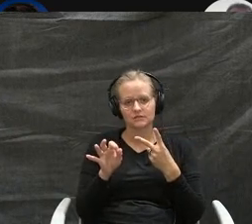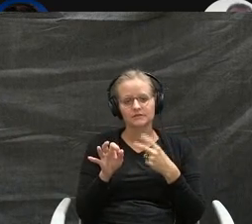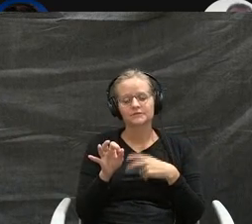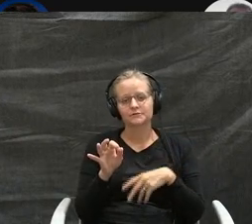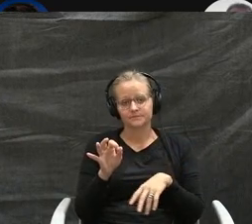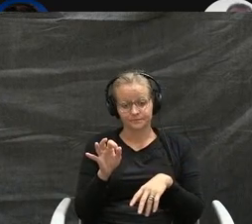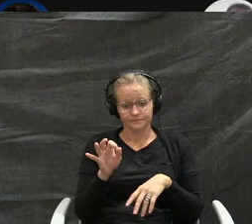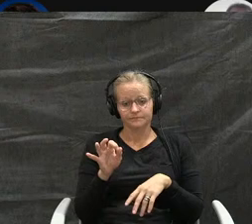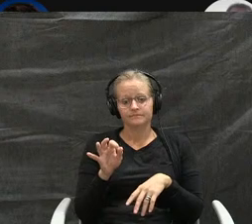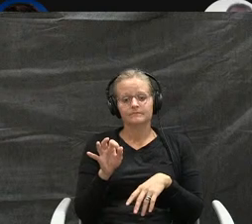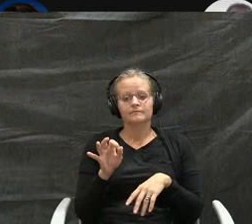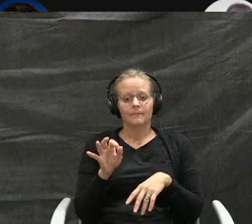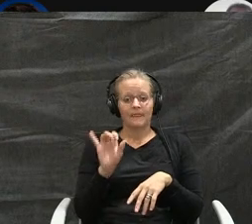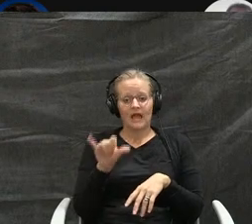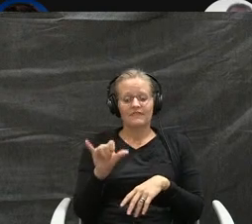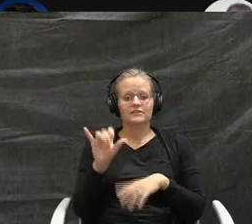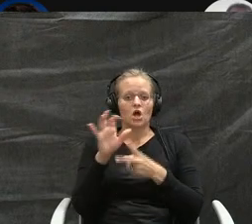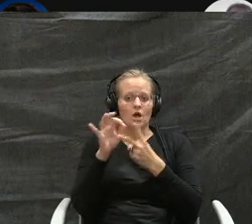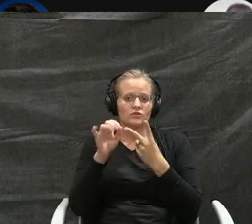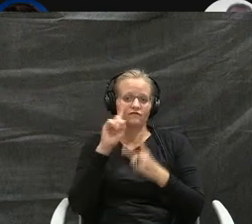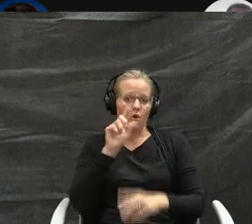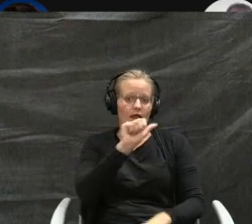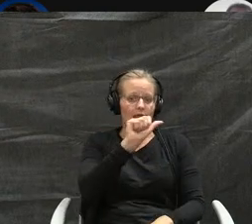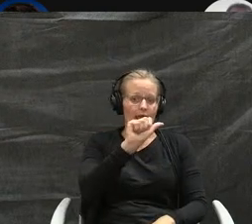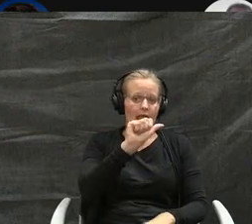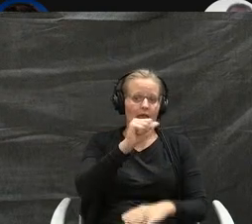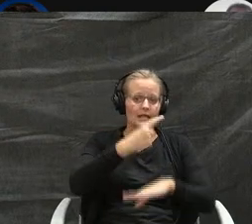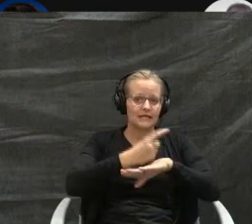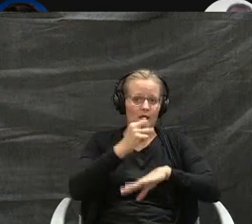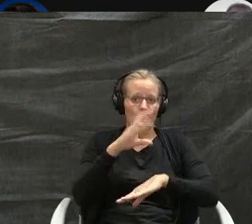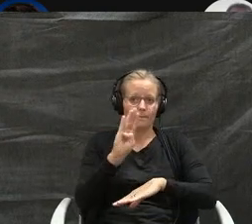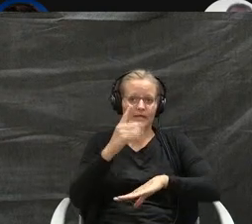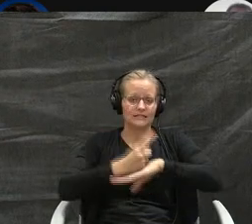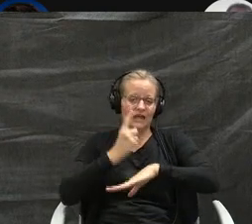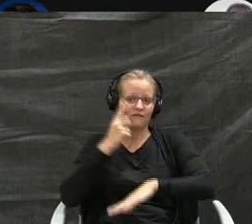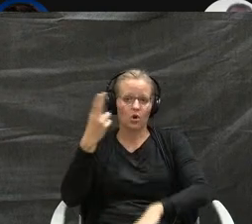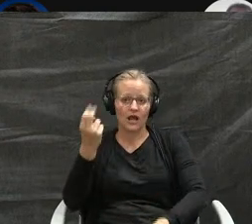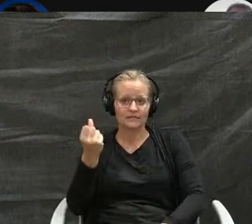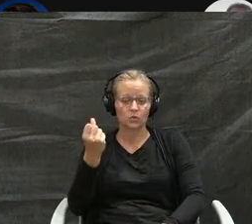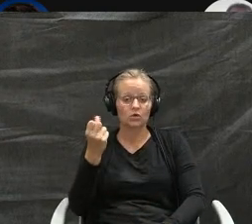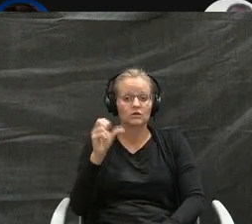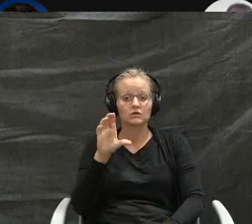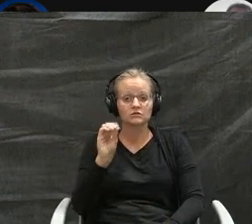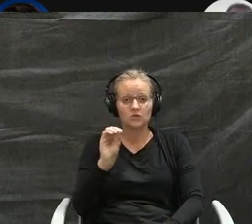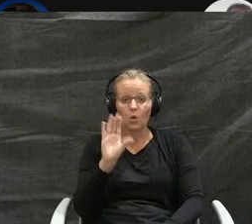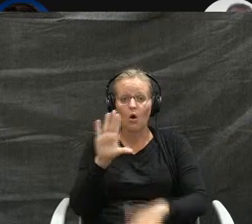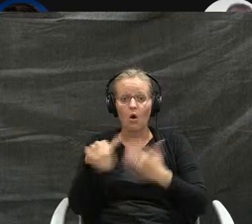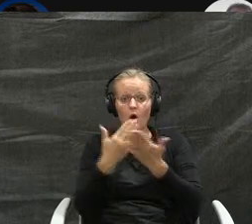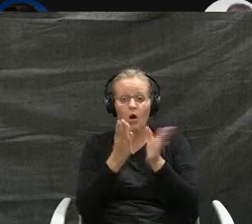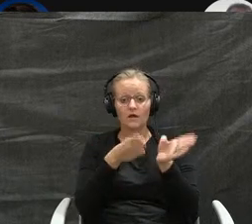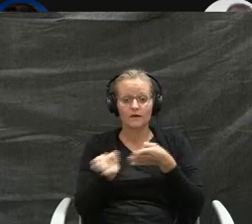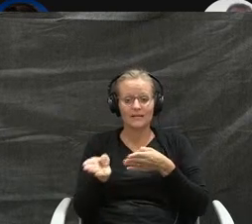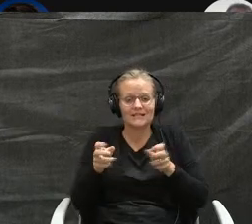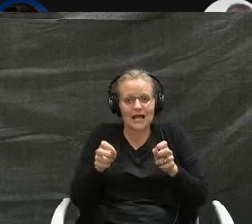the option for the high school that ADB day. So all these plans in this particular hybrid allow for students that interactions